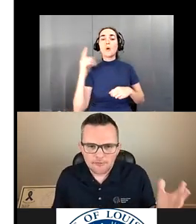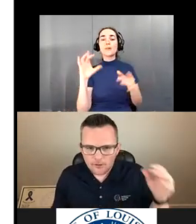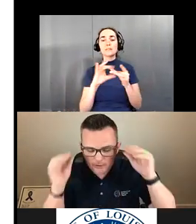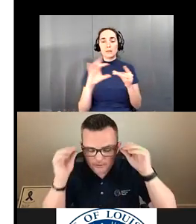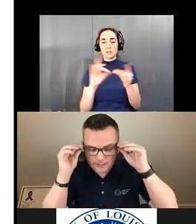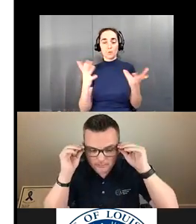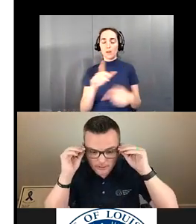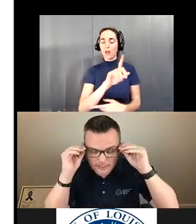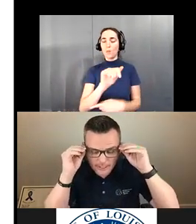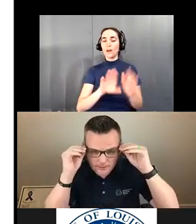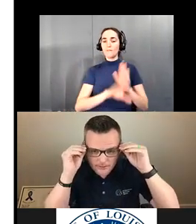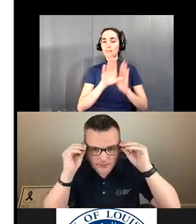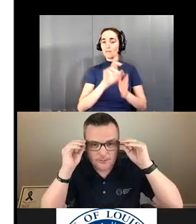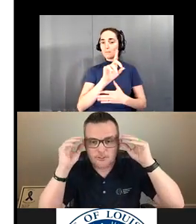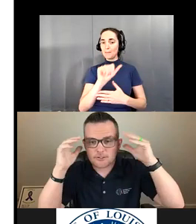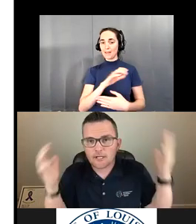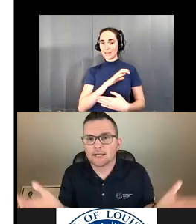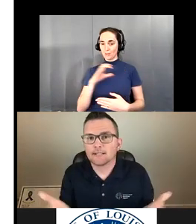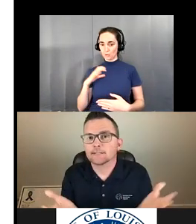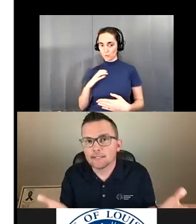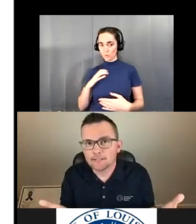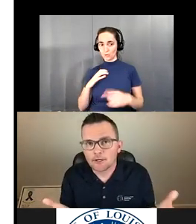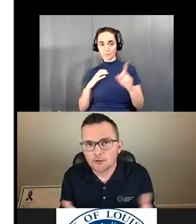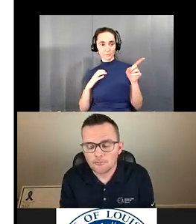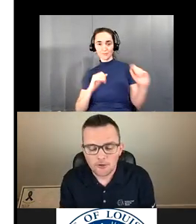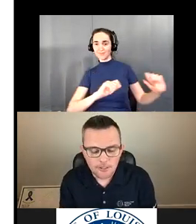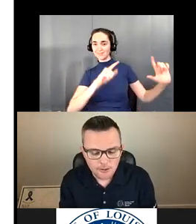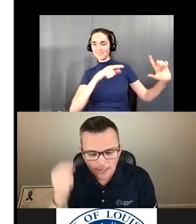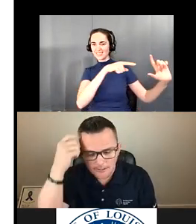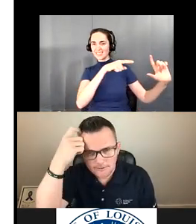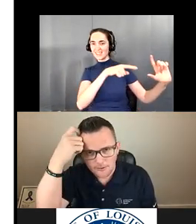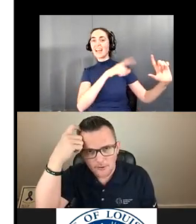Developmental Disabilities Council, this is just a slide that stays in our community trainings,